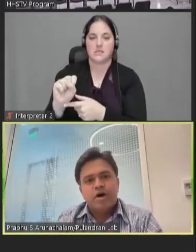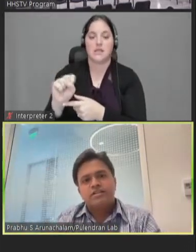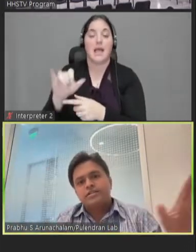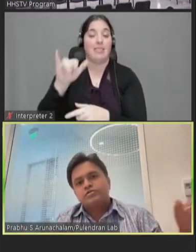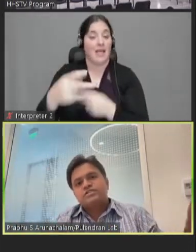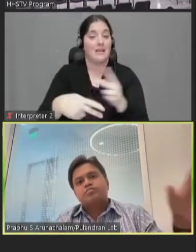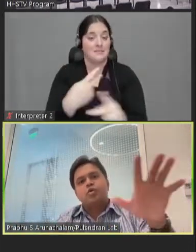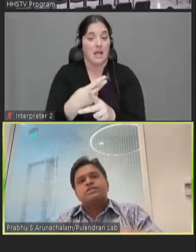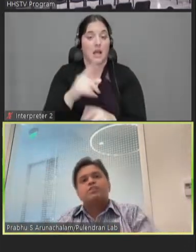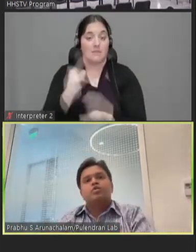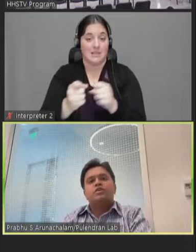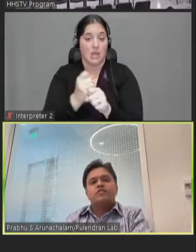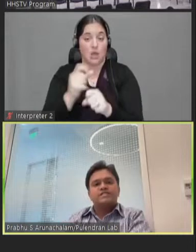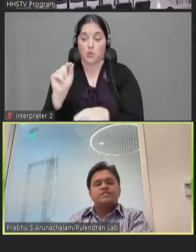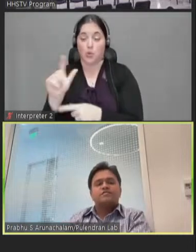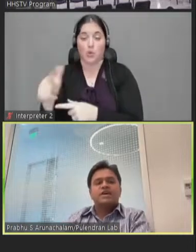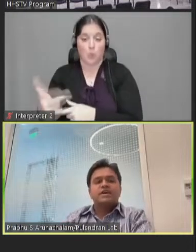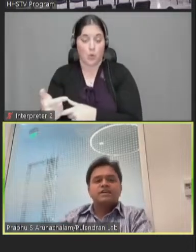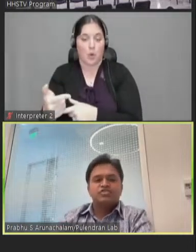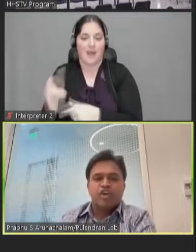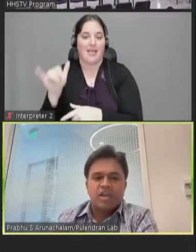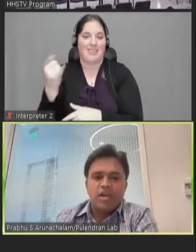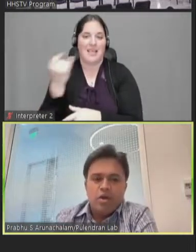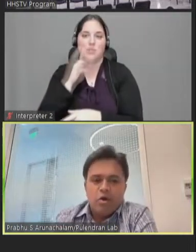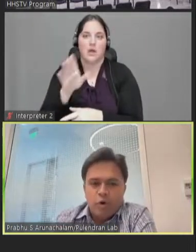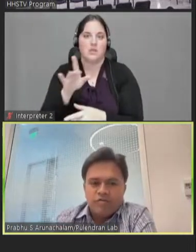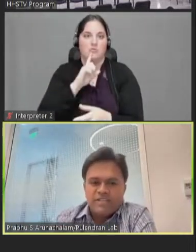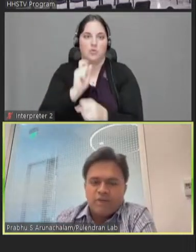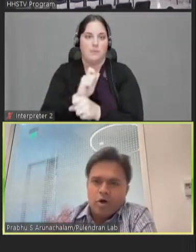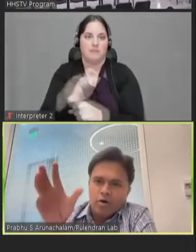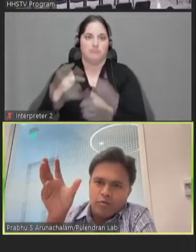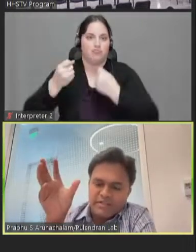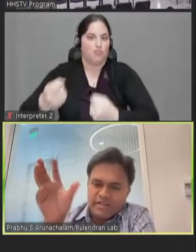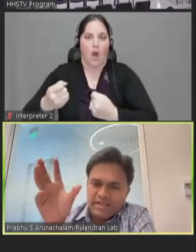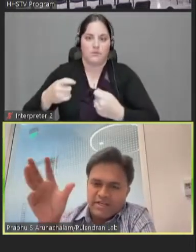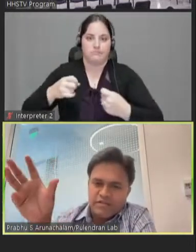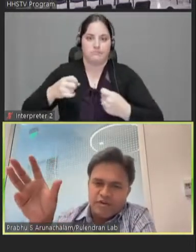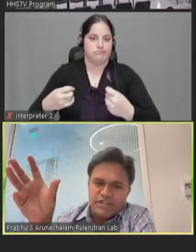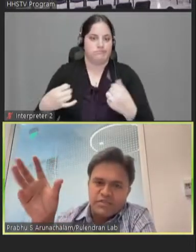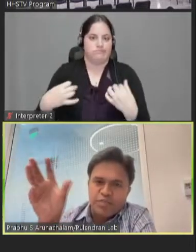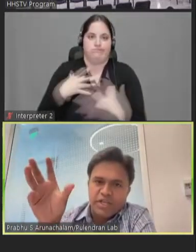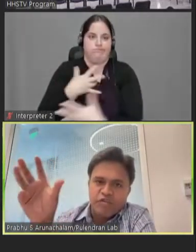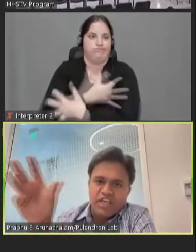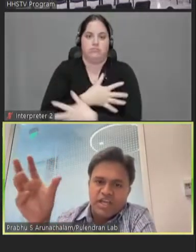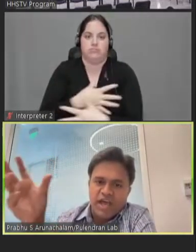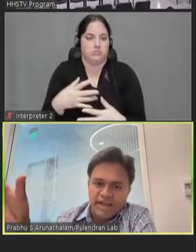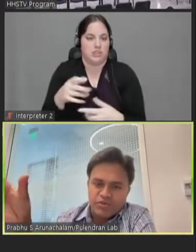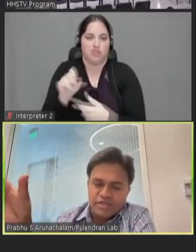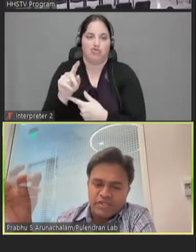this was the most immune invasive strain. What we saw was clear differences between adjuvants,